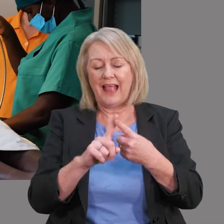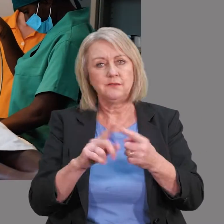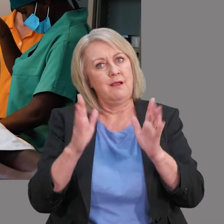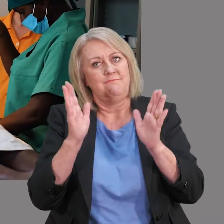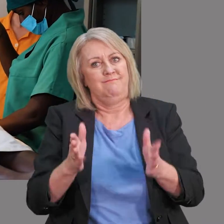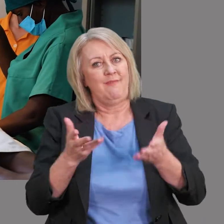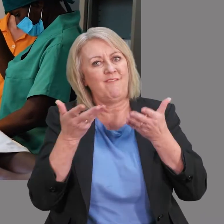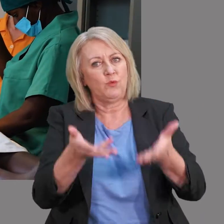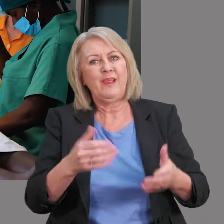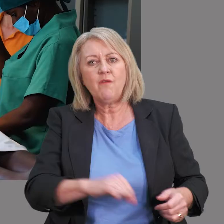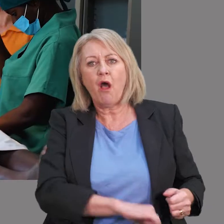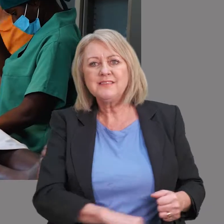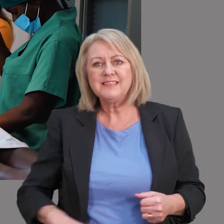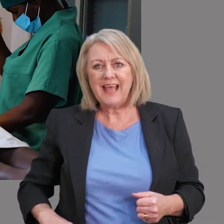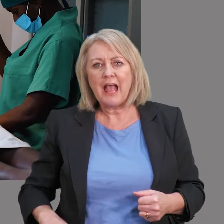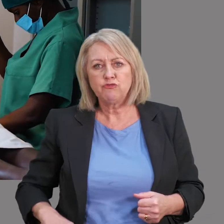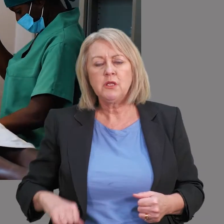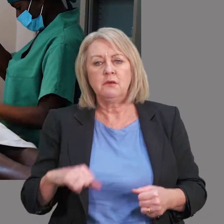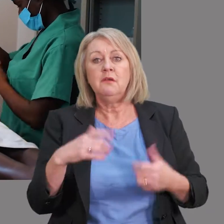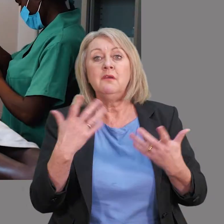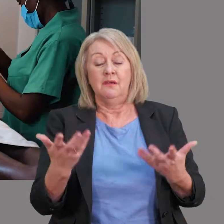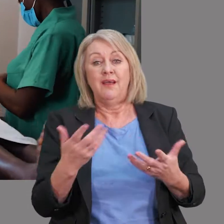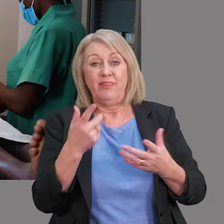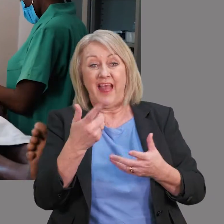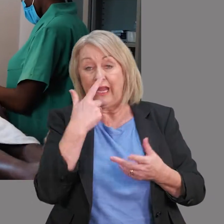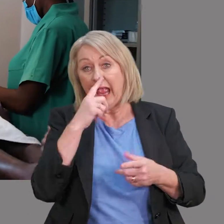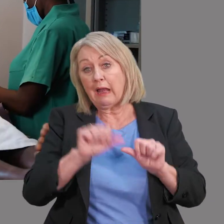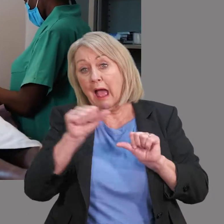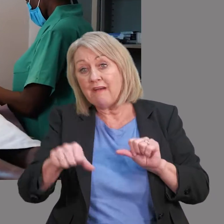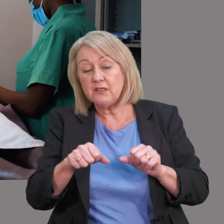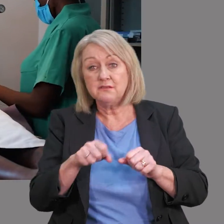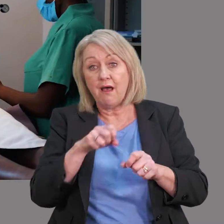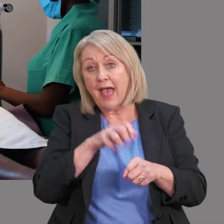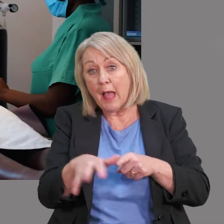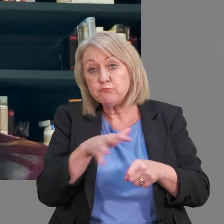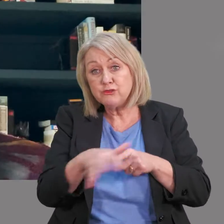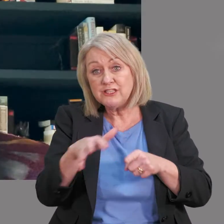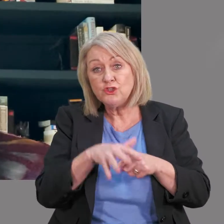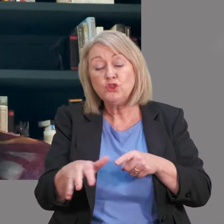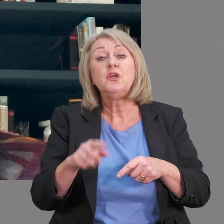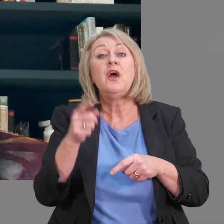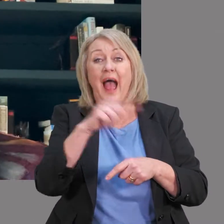a caesarean section is often needed, with risk of postpartum haemorrhage worsened by her